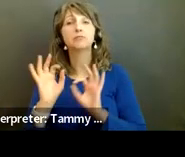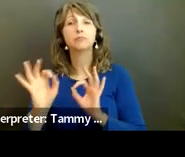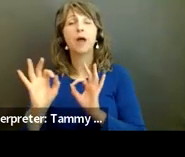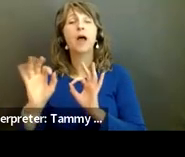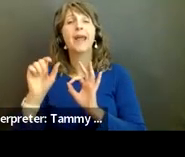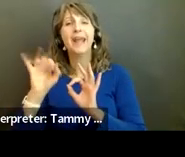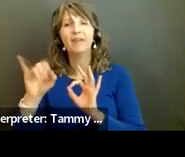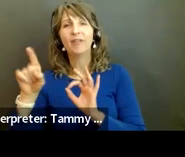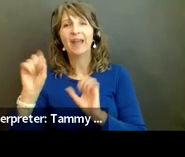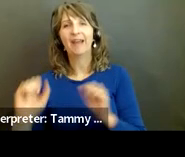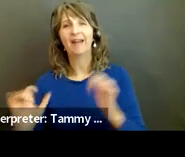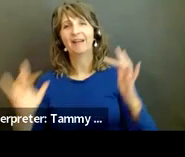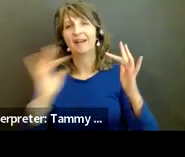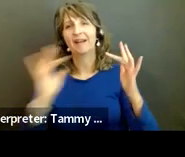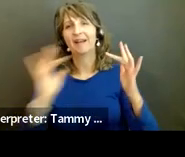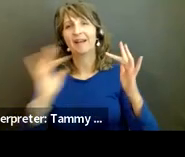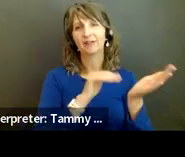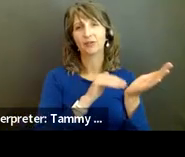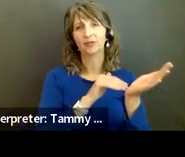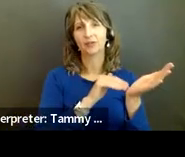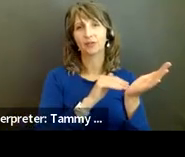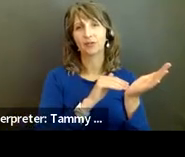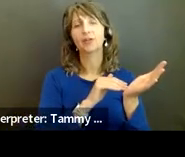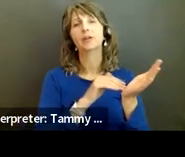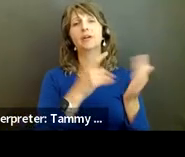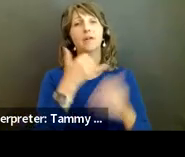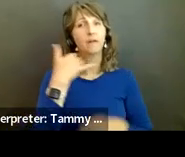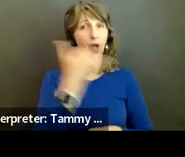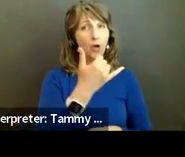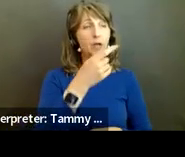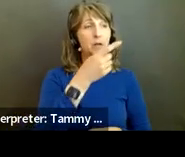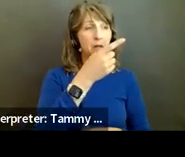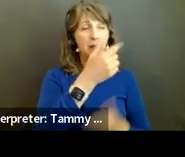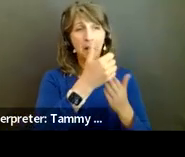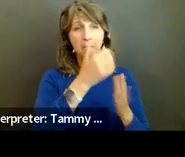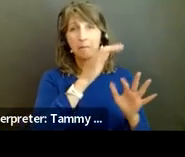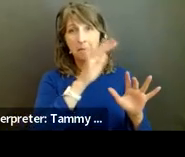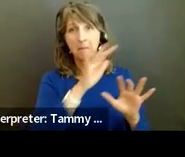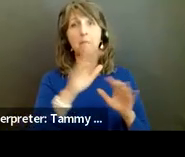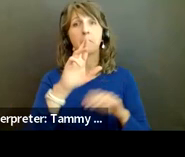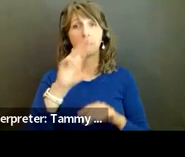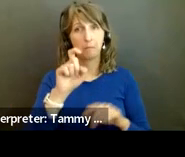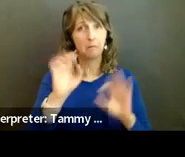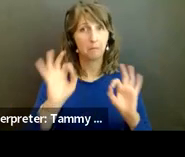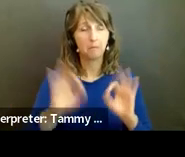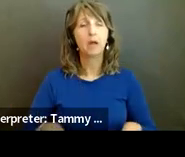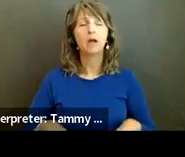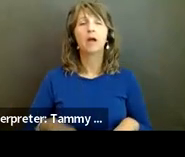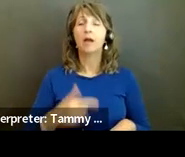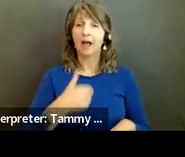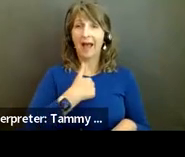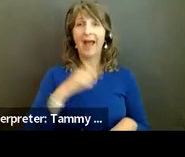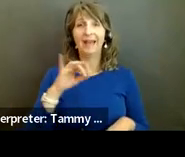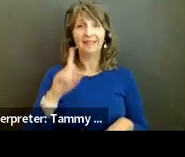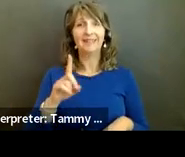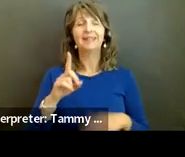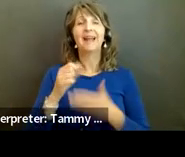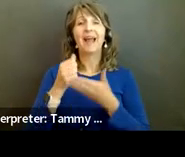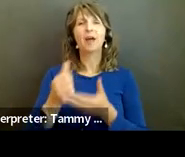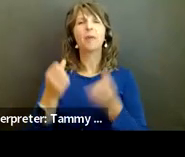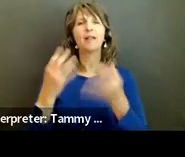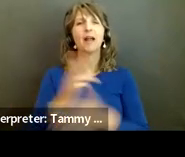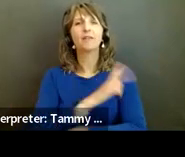Were able to take care of them remotely. Myself, I was able to take care of a lot of patients remotely, even if I had never seen them before because I was able to look at their electronic medical records.